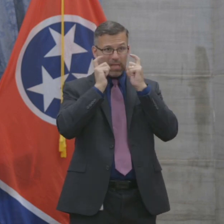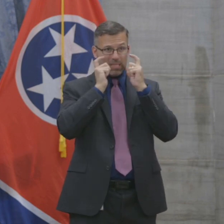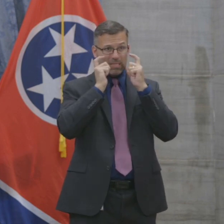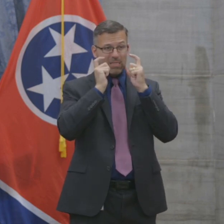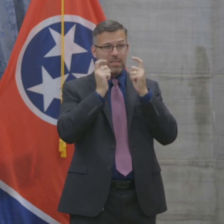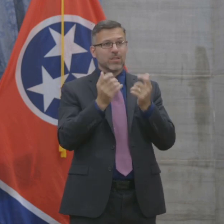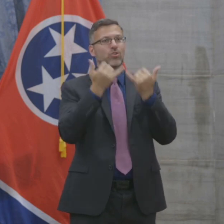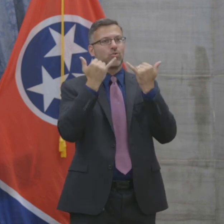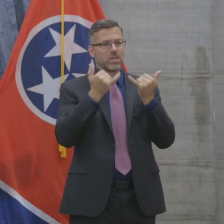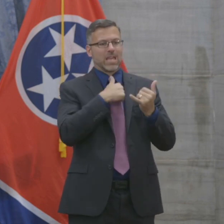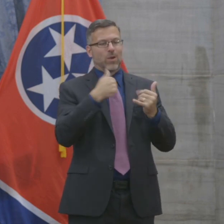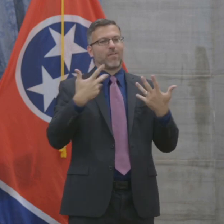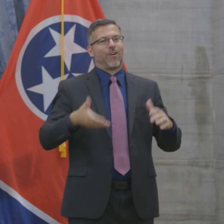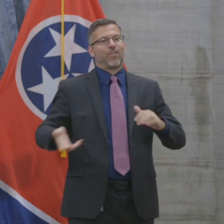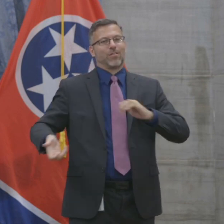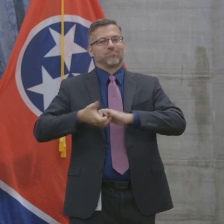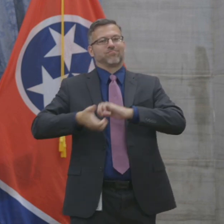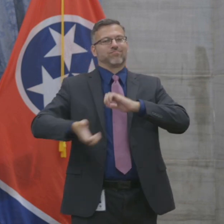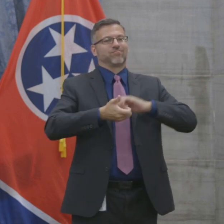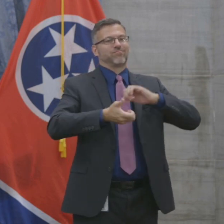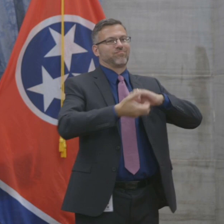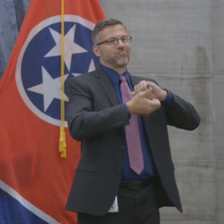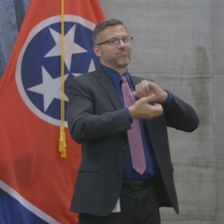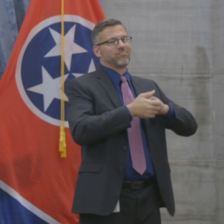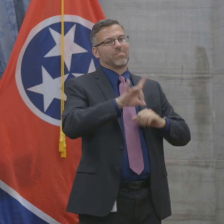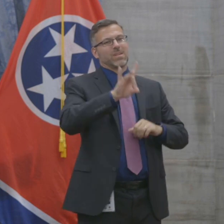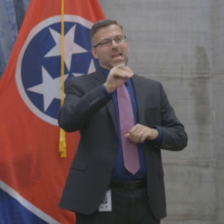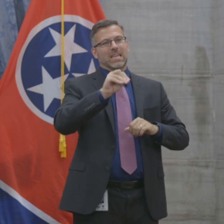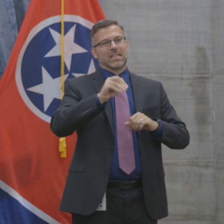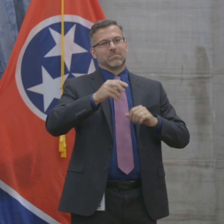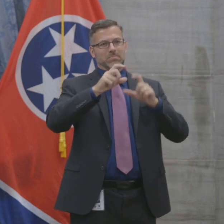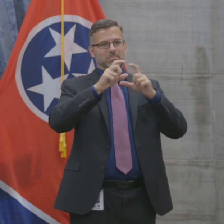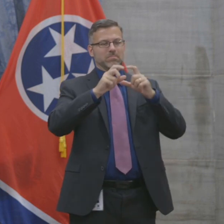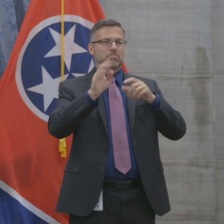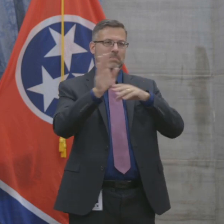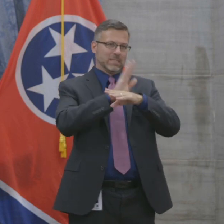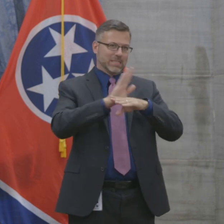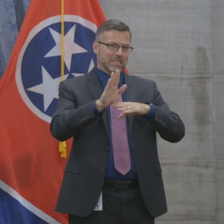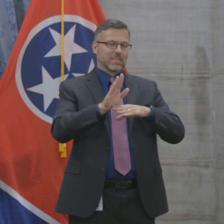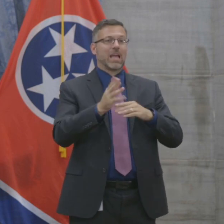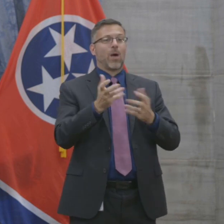safely welcome travelers. And I want to continue to encourage travelers to safely explore,